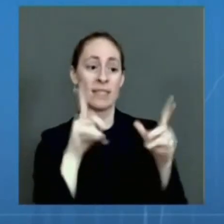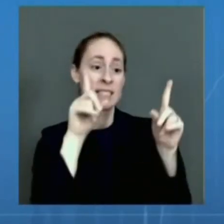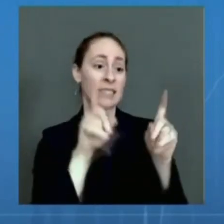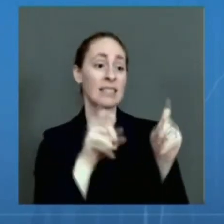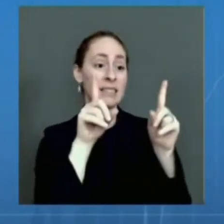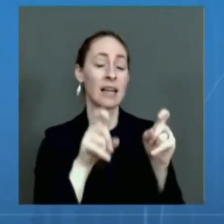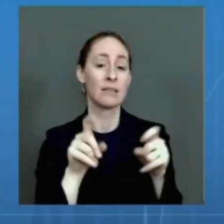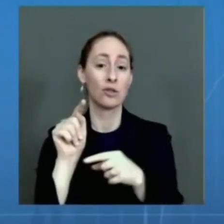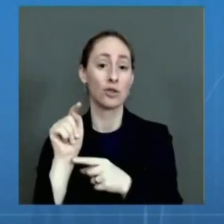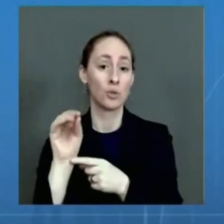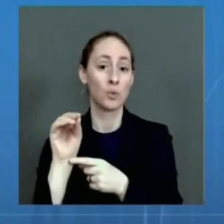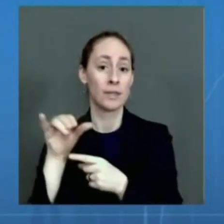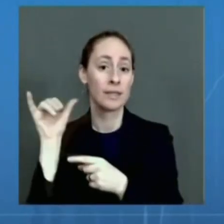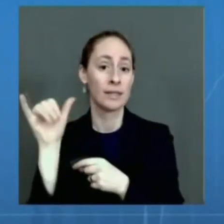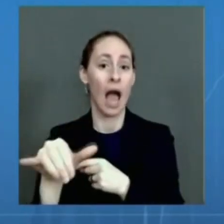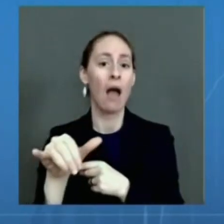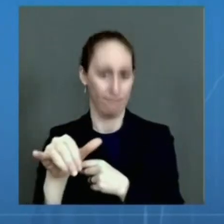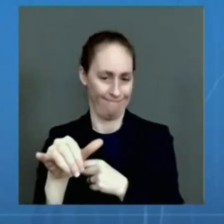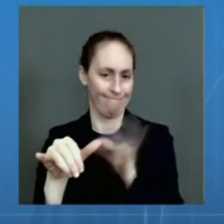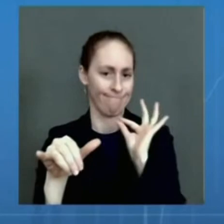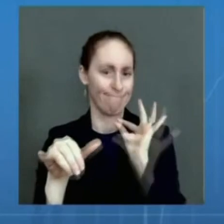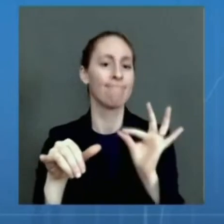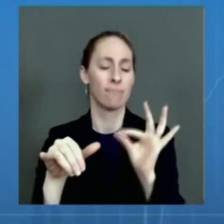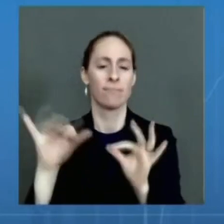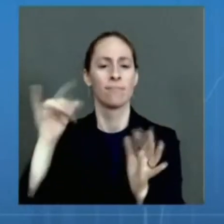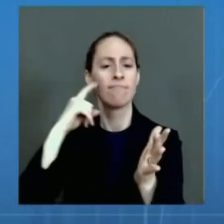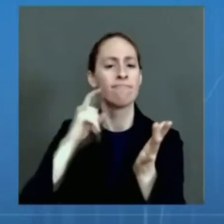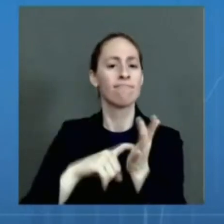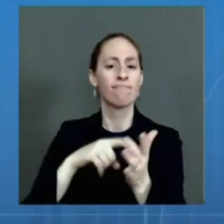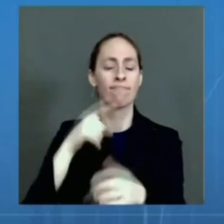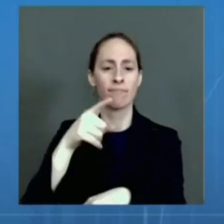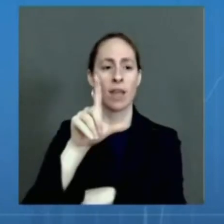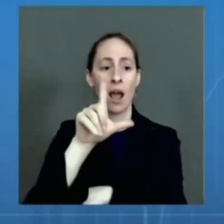TWO COMMUNITIES. LAKE COUNTY ILLINOIS AND LOS ANGELES COUNTY.